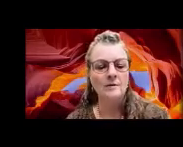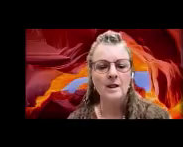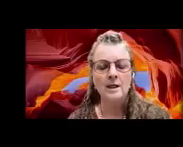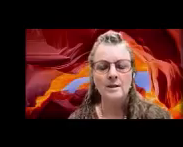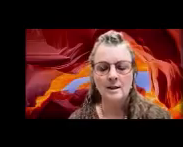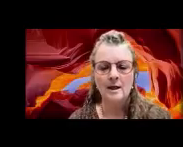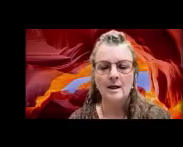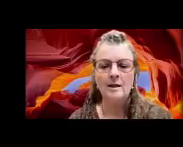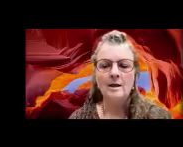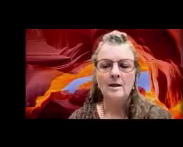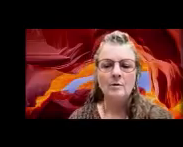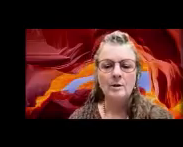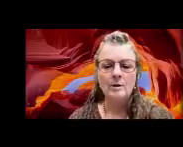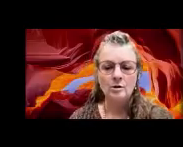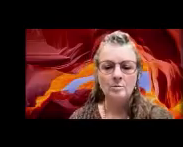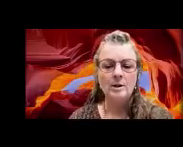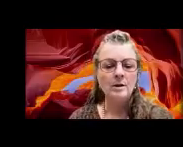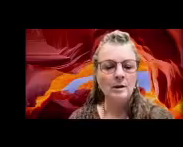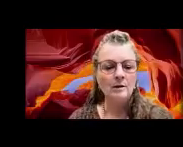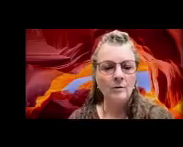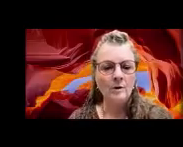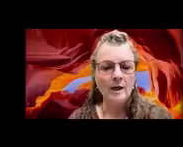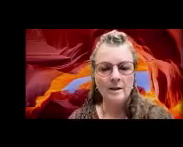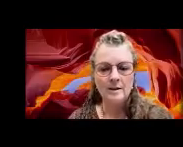very nice guide for what you should be looking for, as is